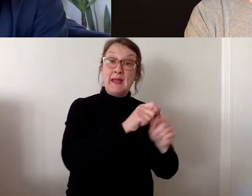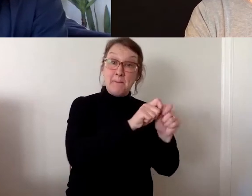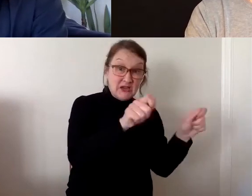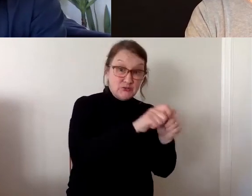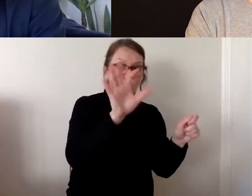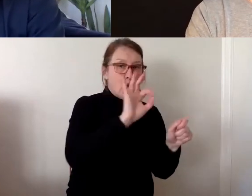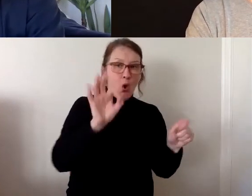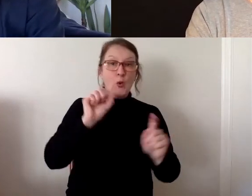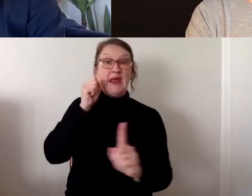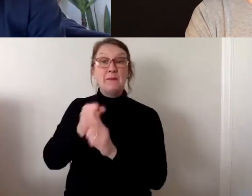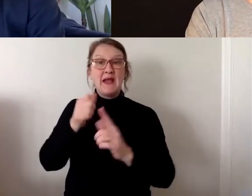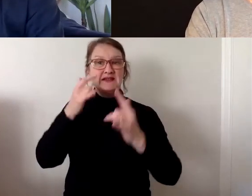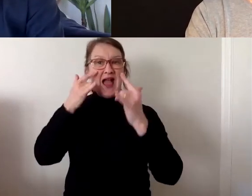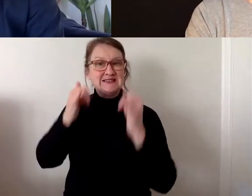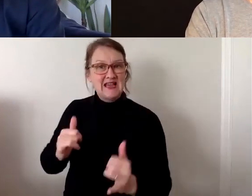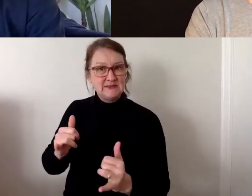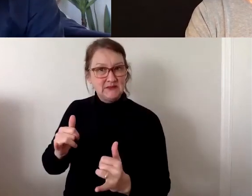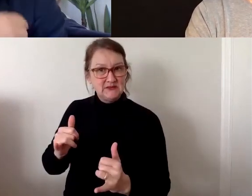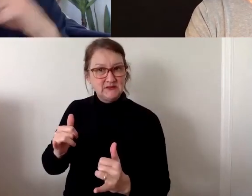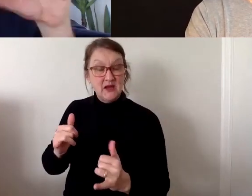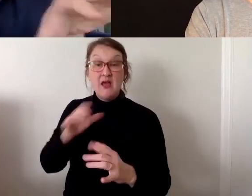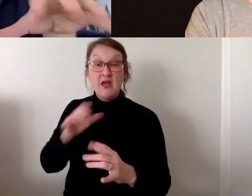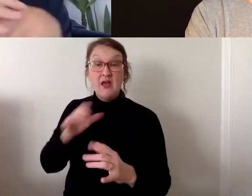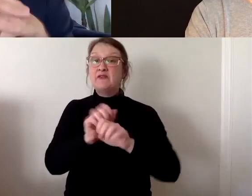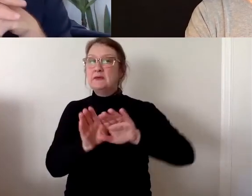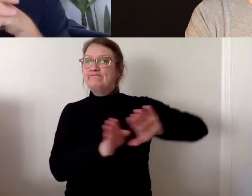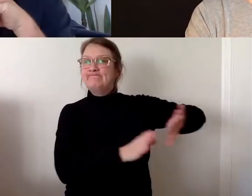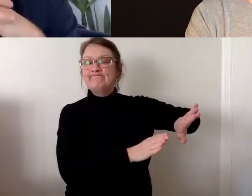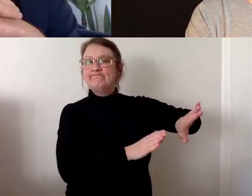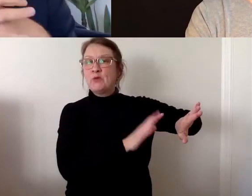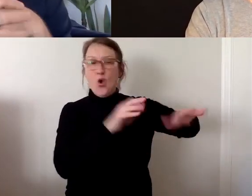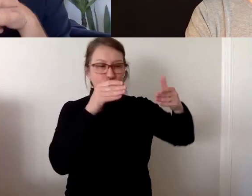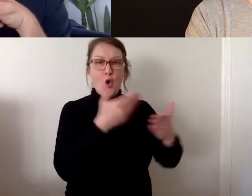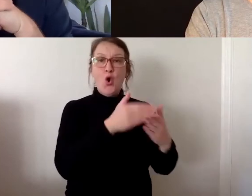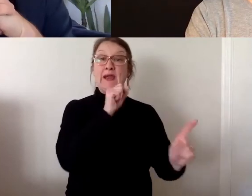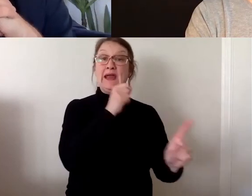Government is moving away from impact measurement, even though they still call it that. Impact measurement was based on an